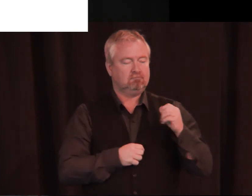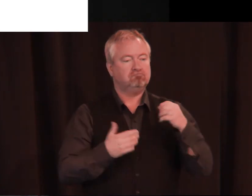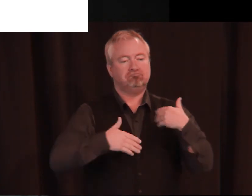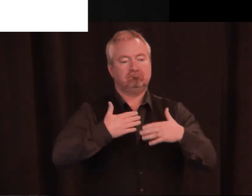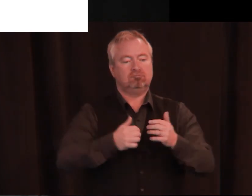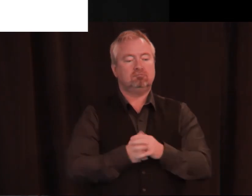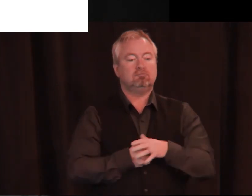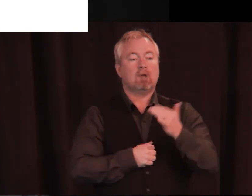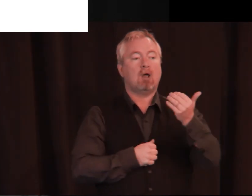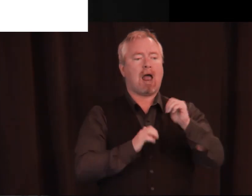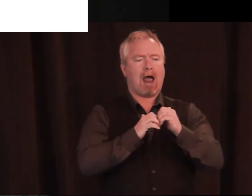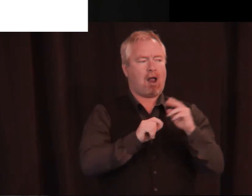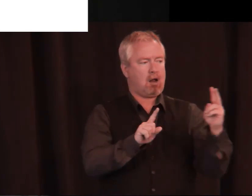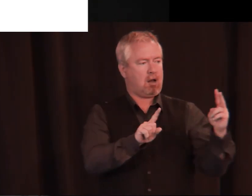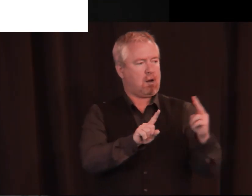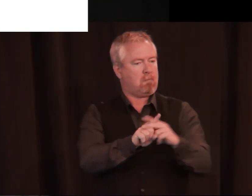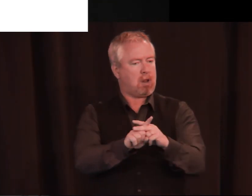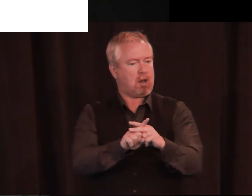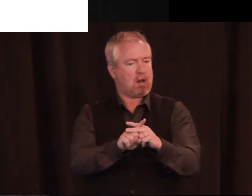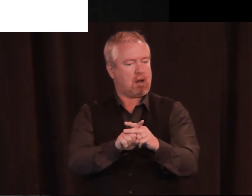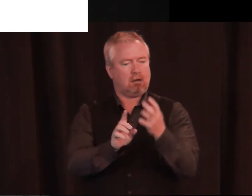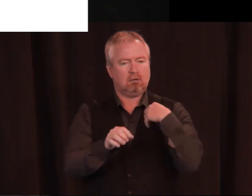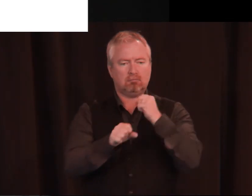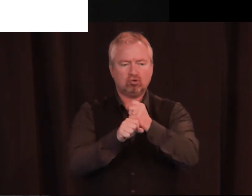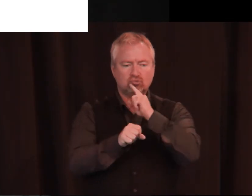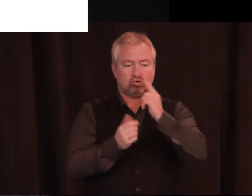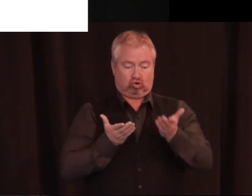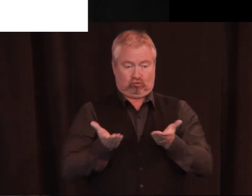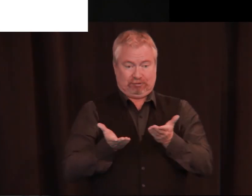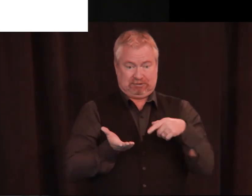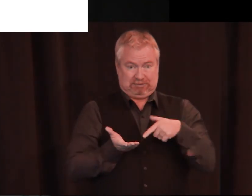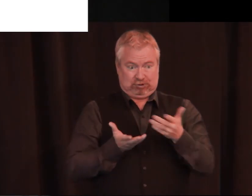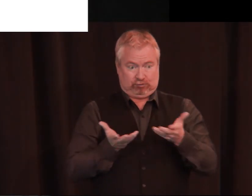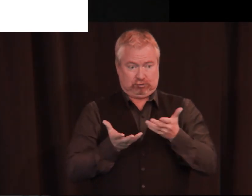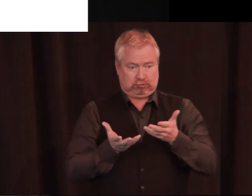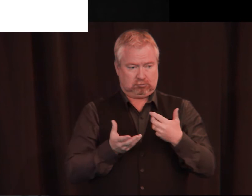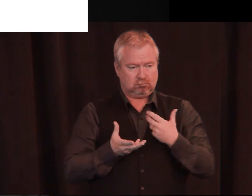we want to make sure we have service delivery that really involves the families,